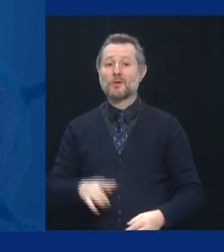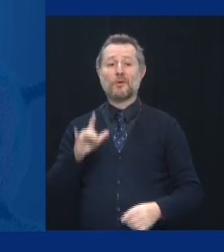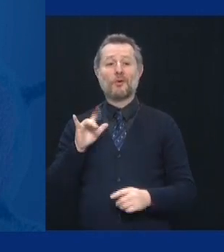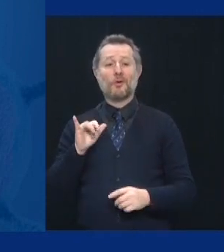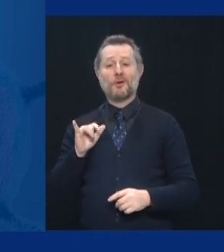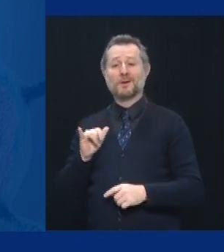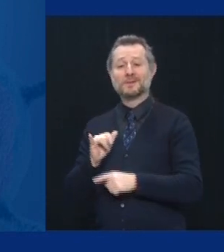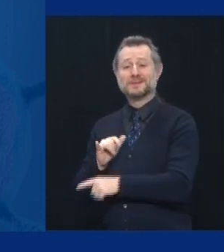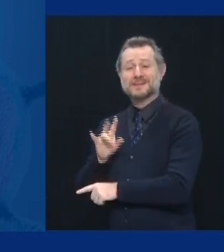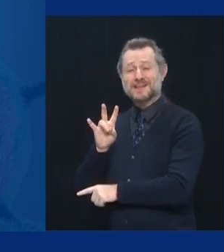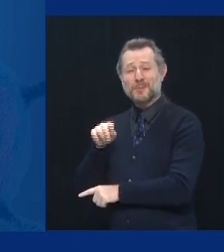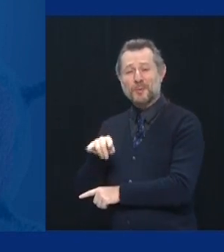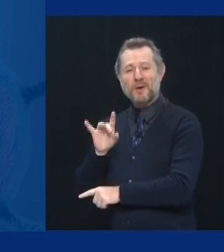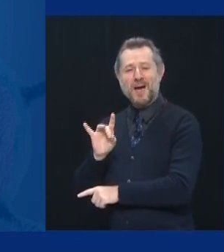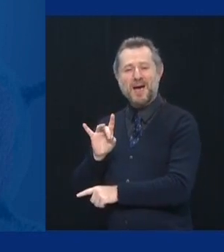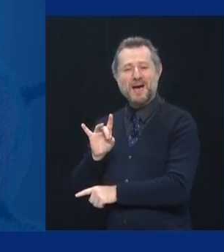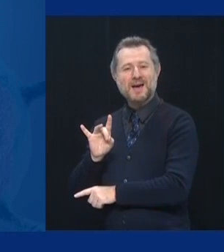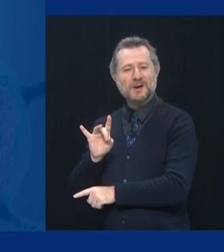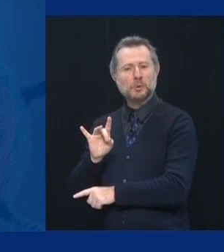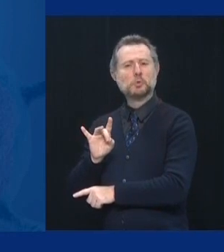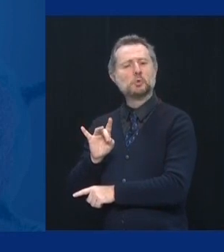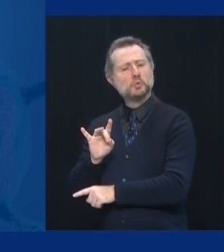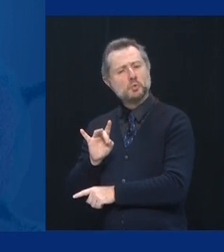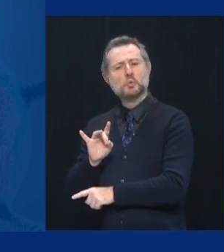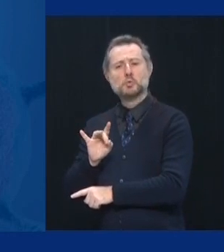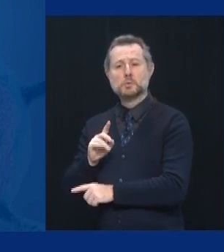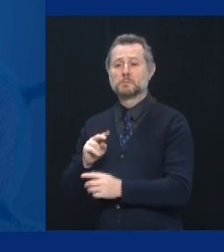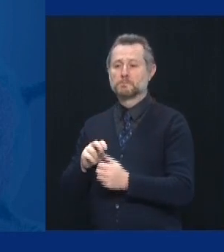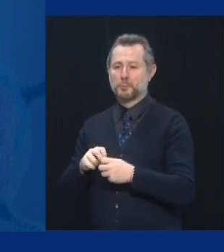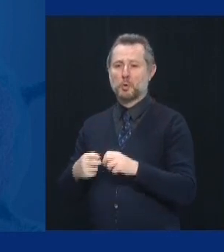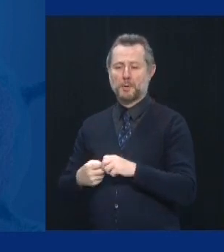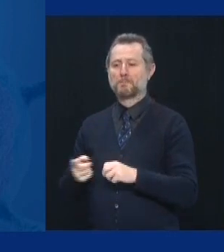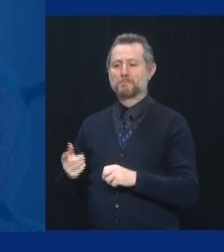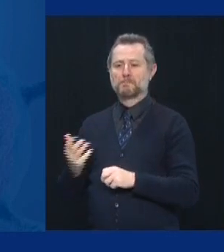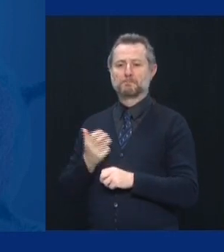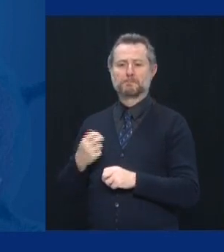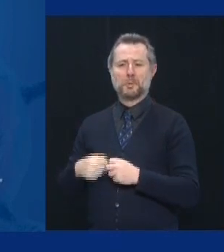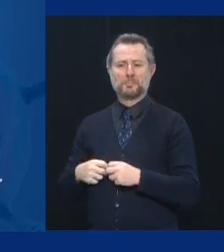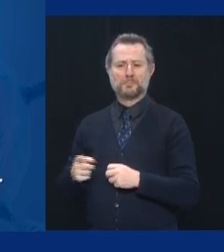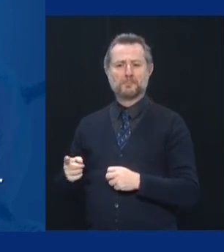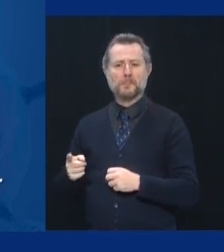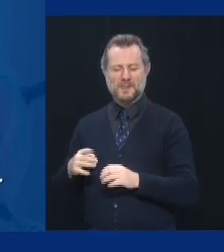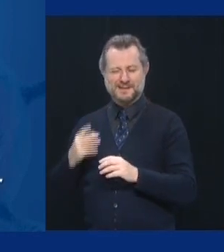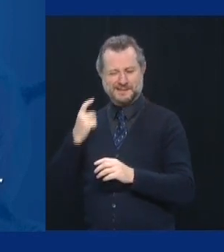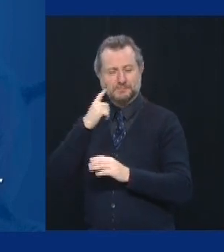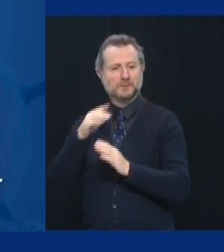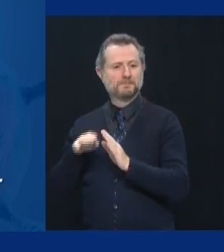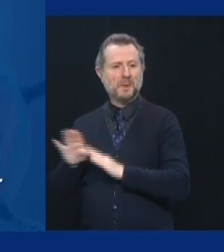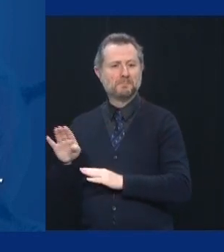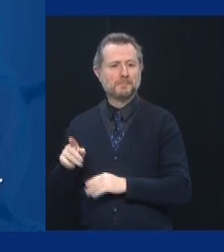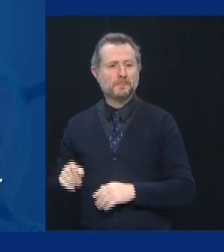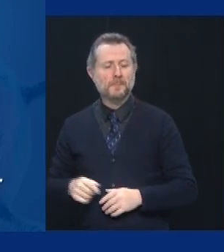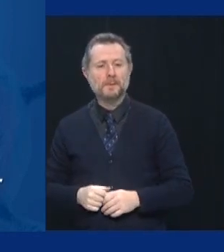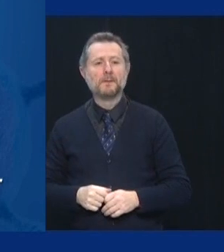CAN DO WHEN IT COMES TOGETHER AND RECOGNIZES THIS THREAT.H?? LONG ISLAND, 7.8.